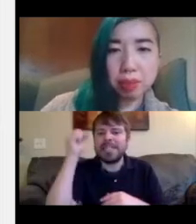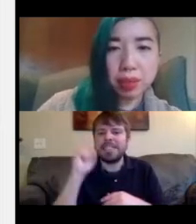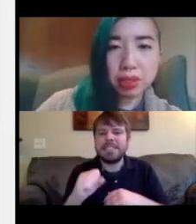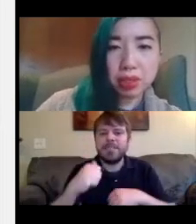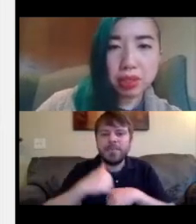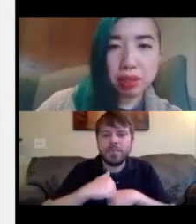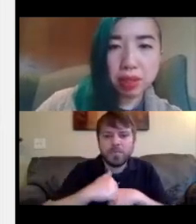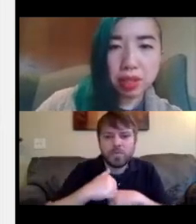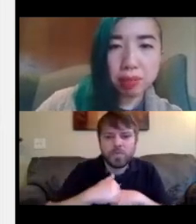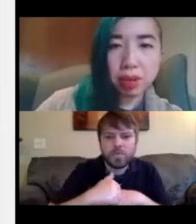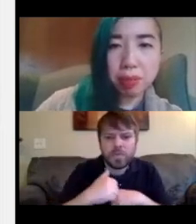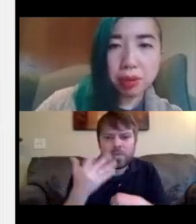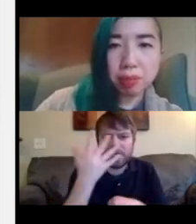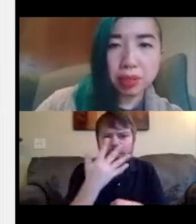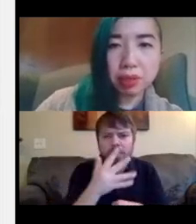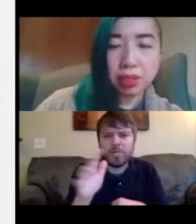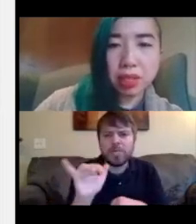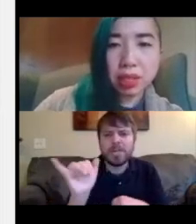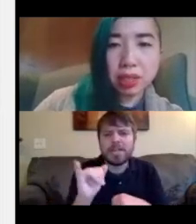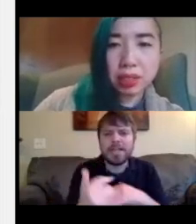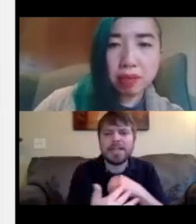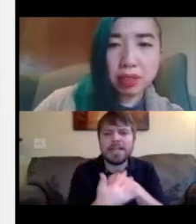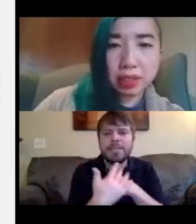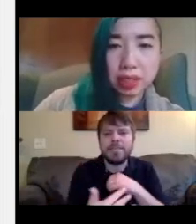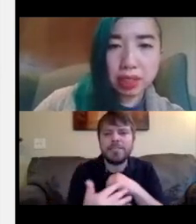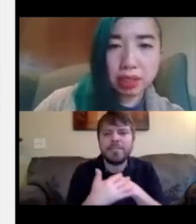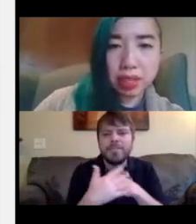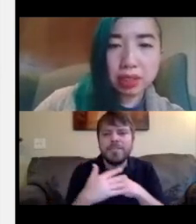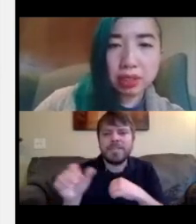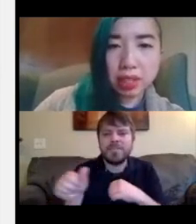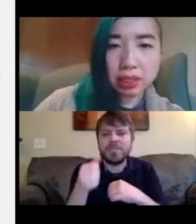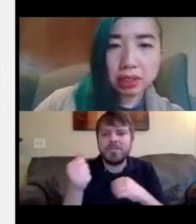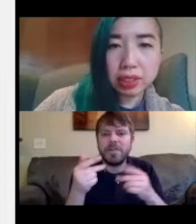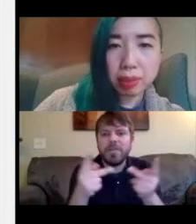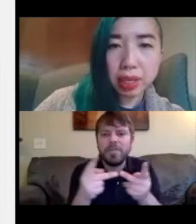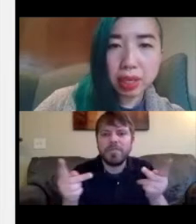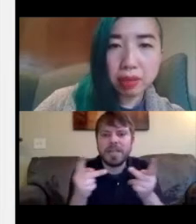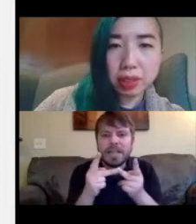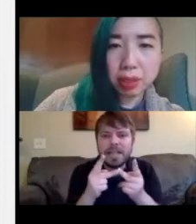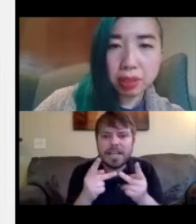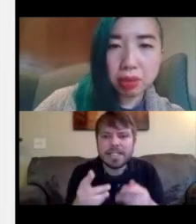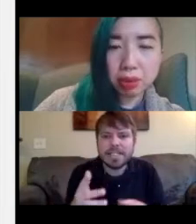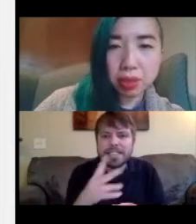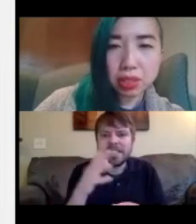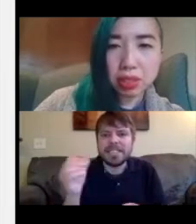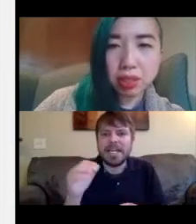beaches of Ingmar Bergman's "The Seventh Seal," and suggests despair of a spiritual origin,